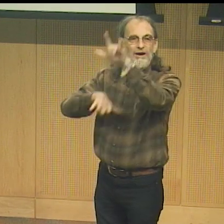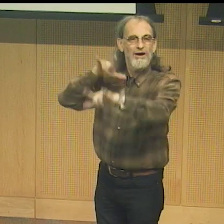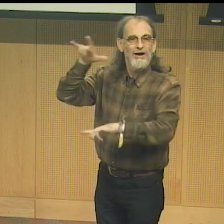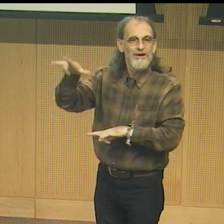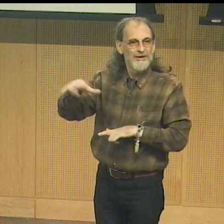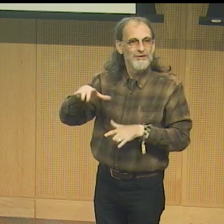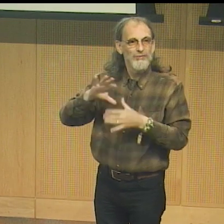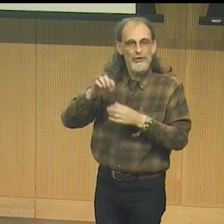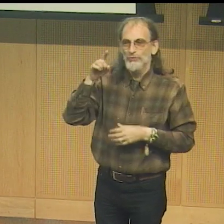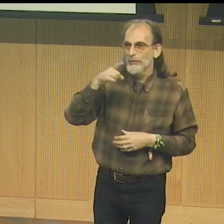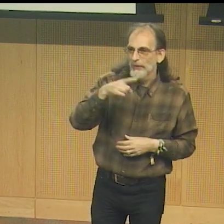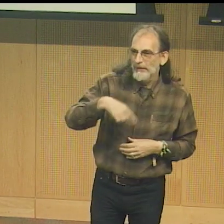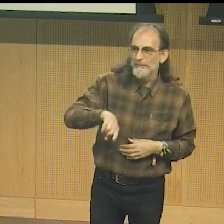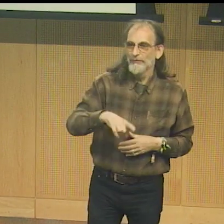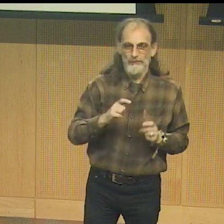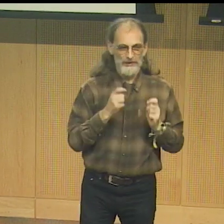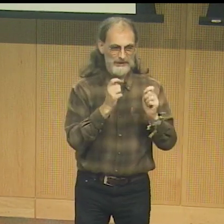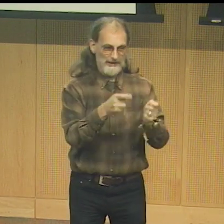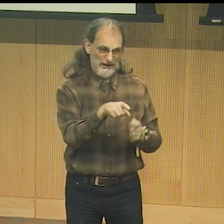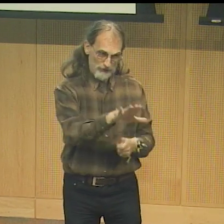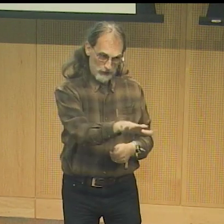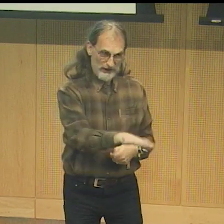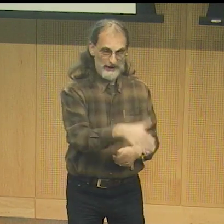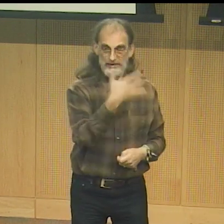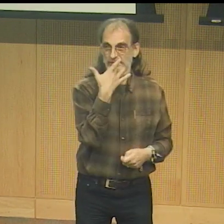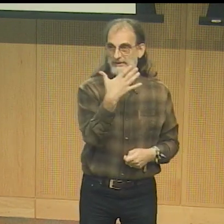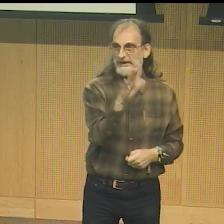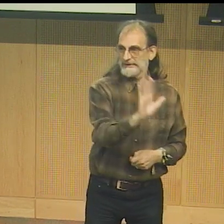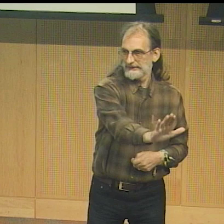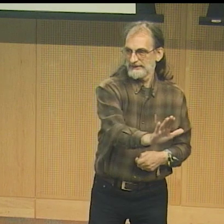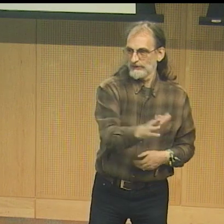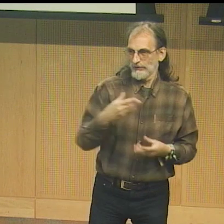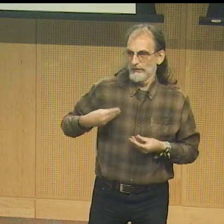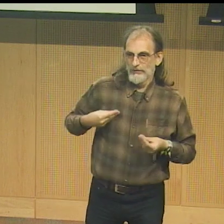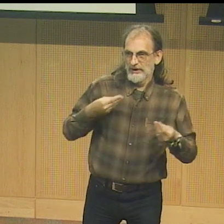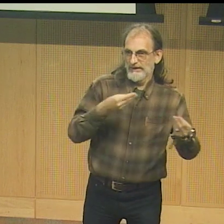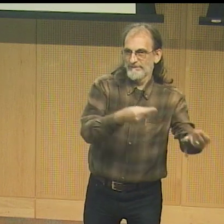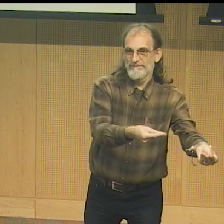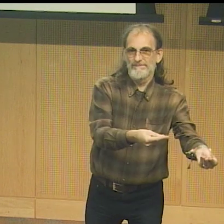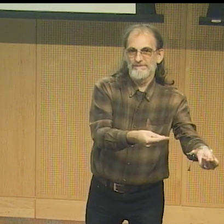communicate with other Deaf people." And that's a gift that we can give to those hearing parents